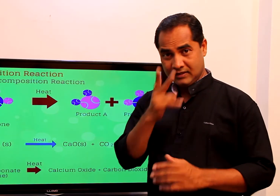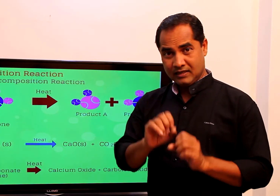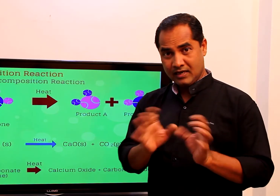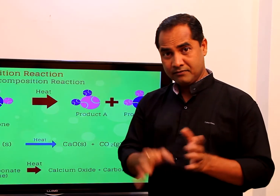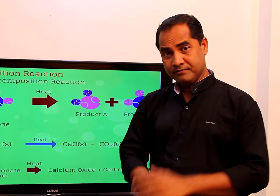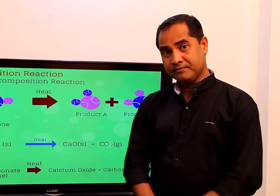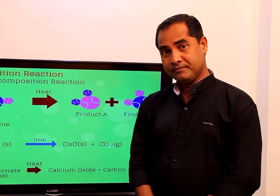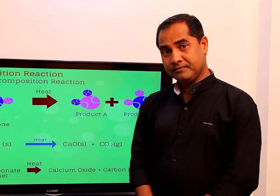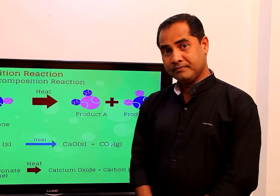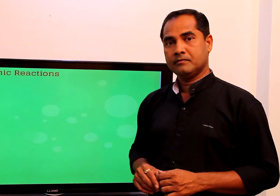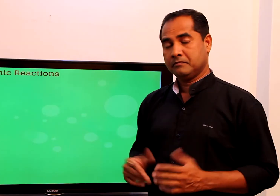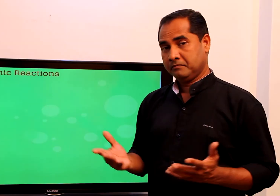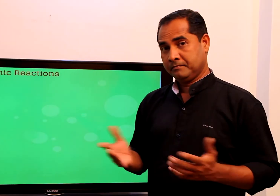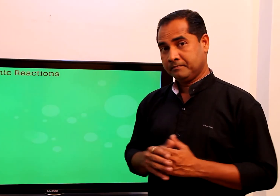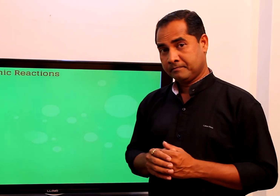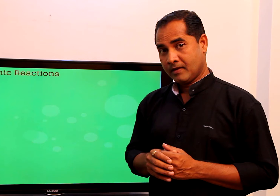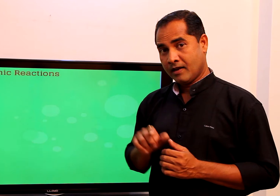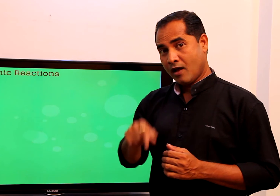I hope it's clear.